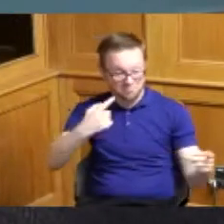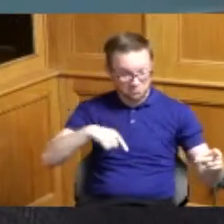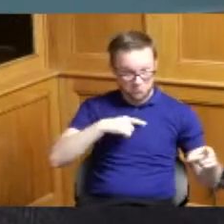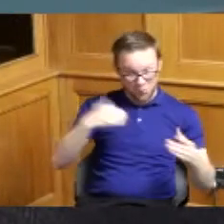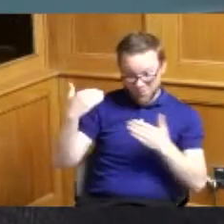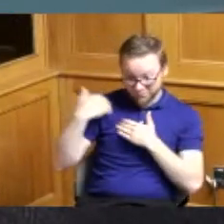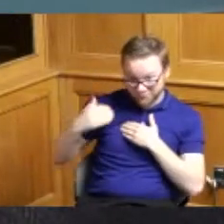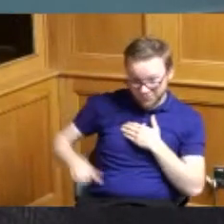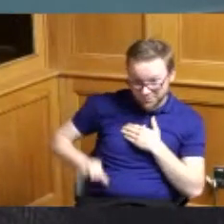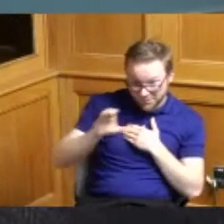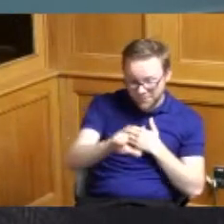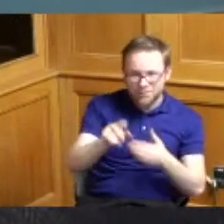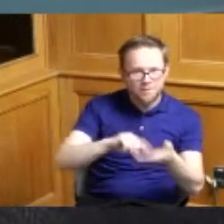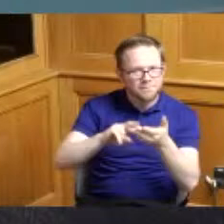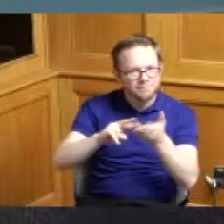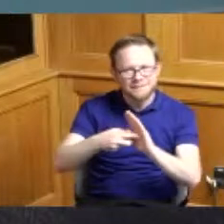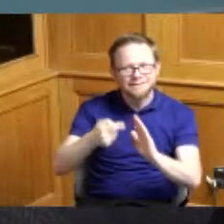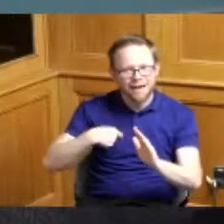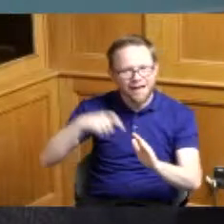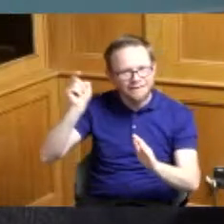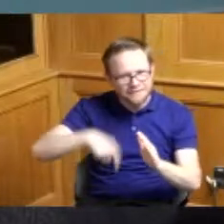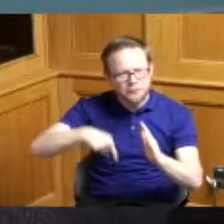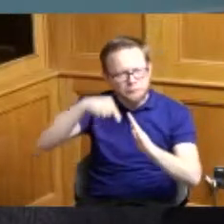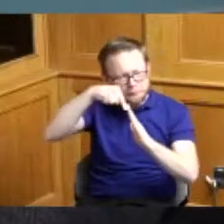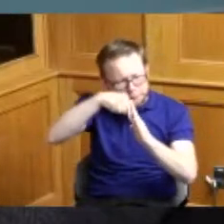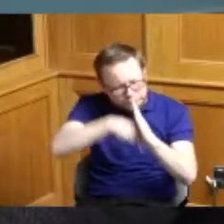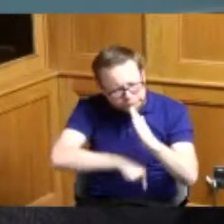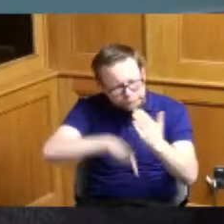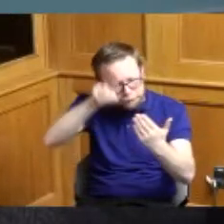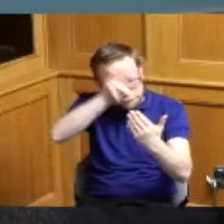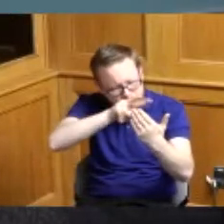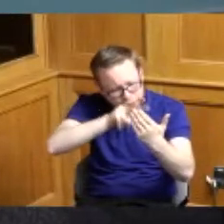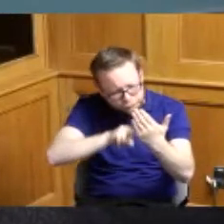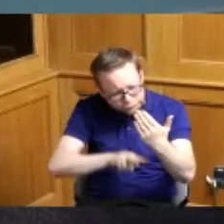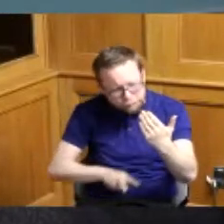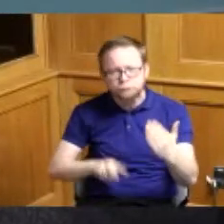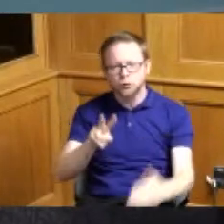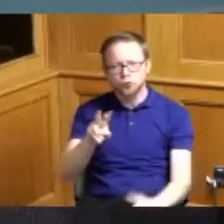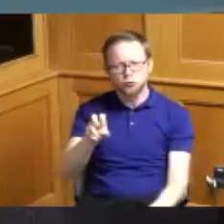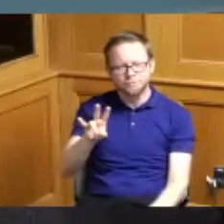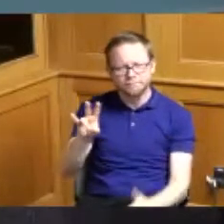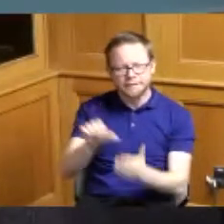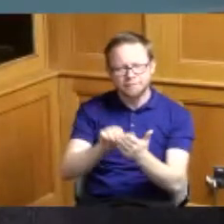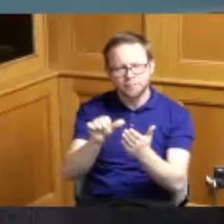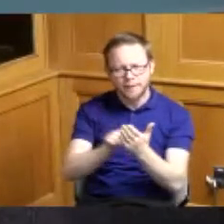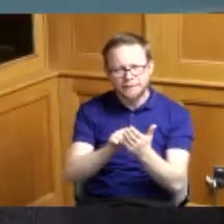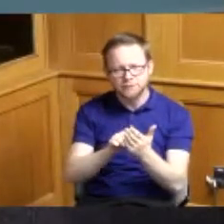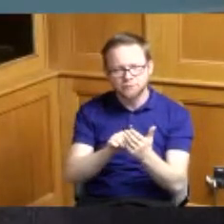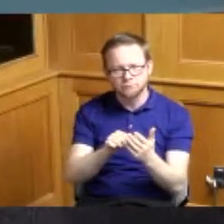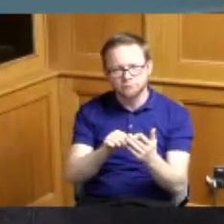to get into the 257 page document and in this document I think we did the best we could in 48